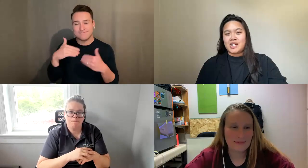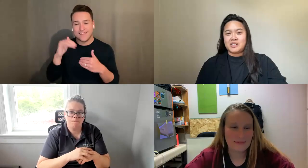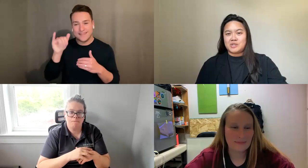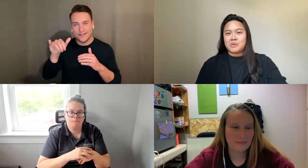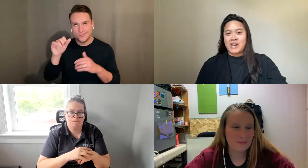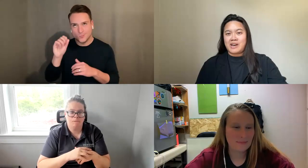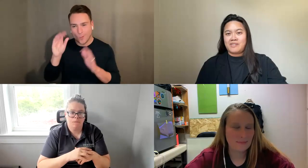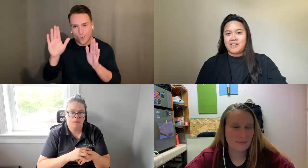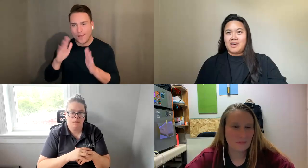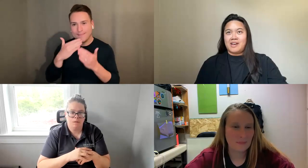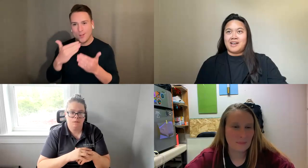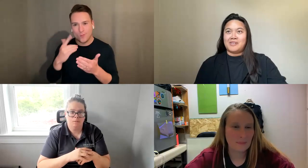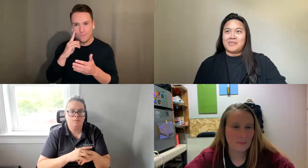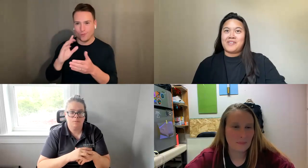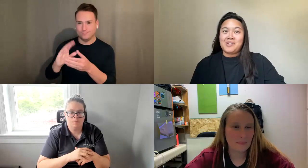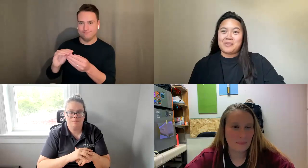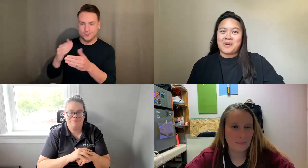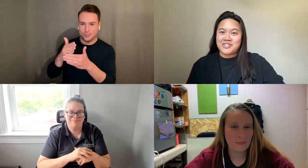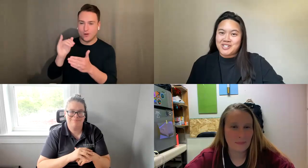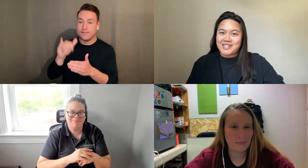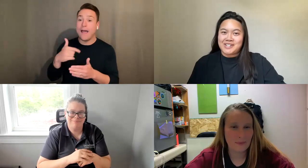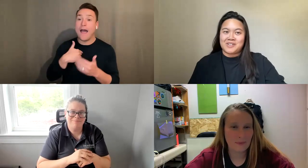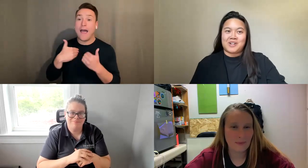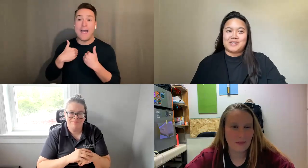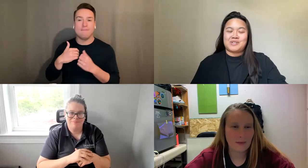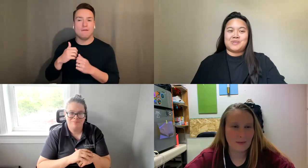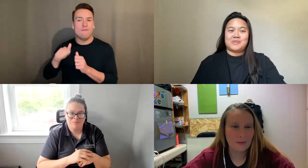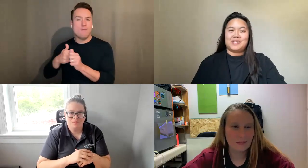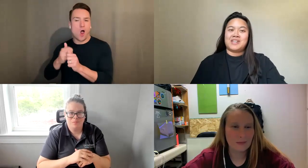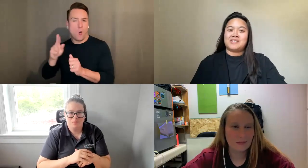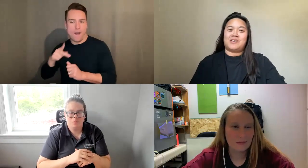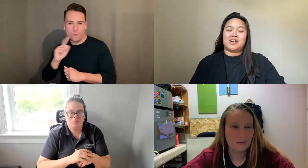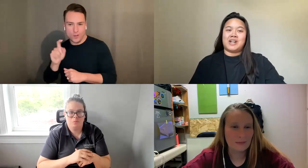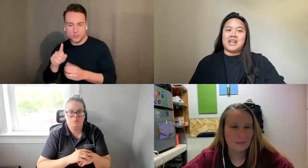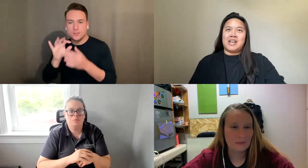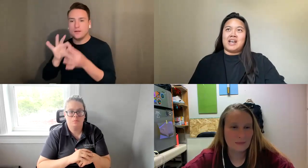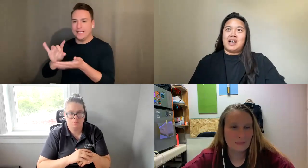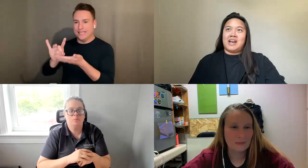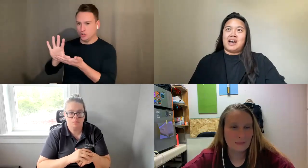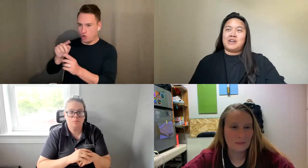I do have a follow up question in regards to the Kickstarter.